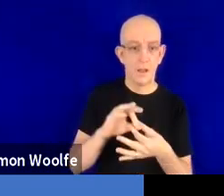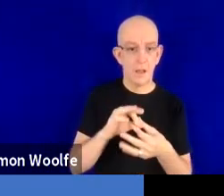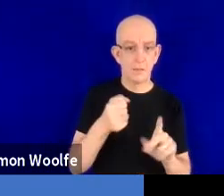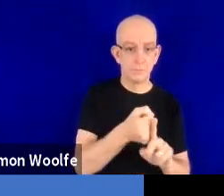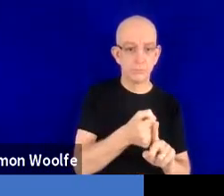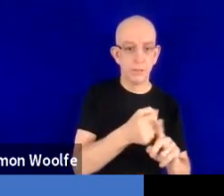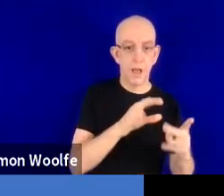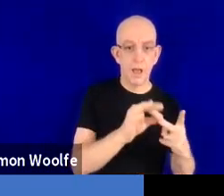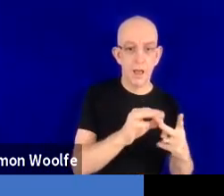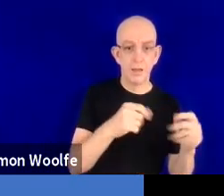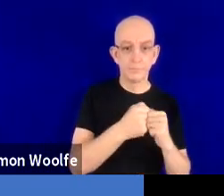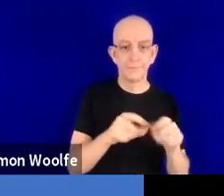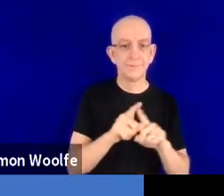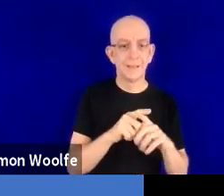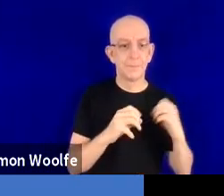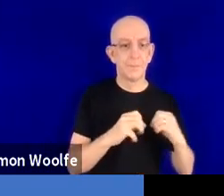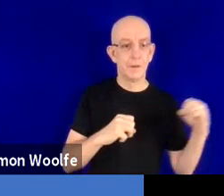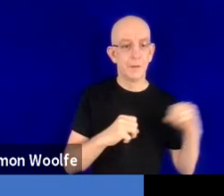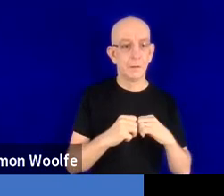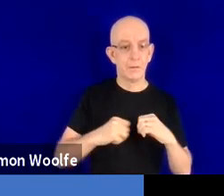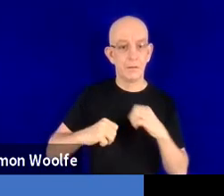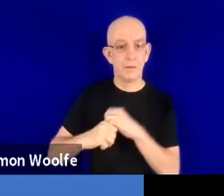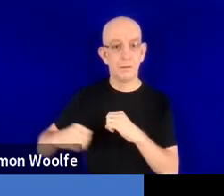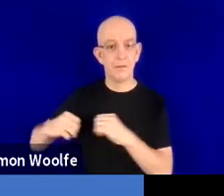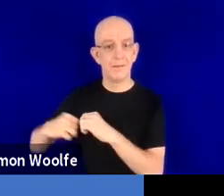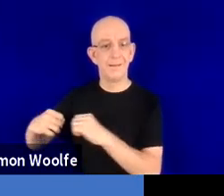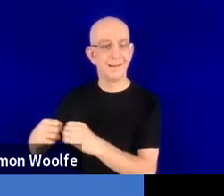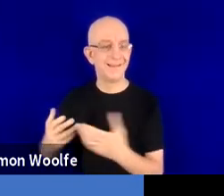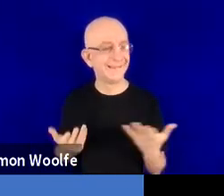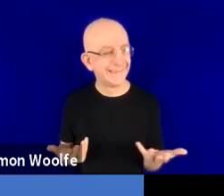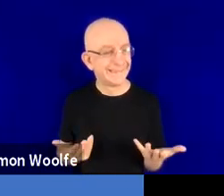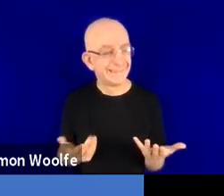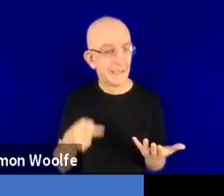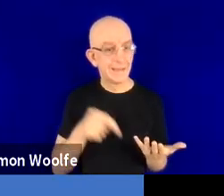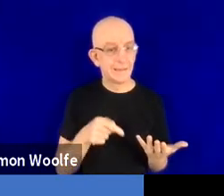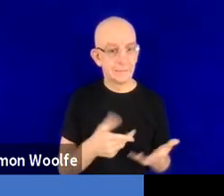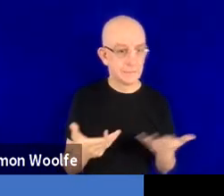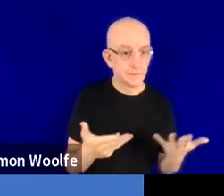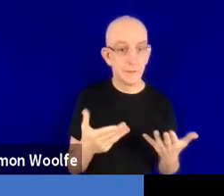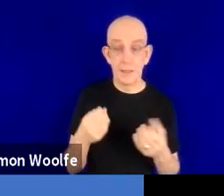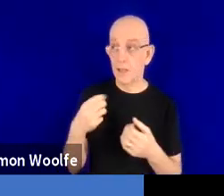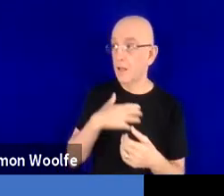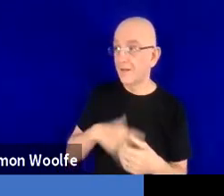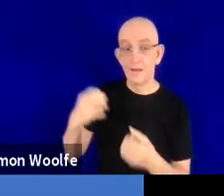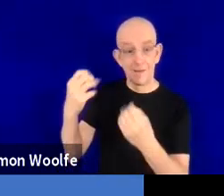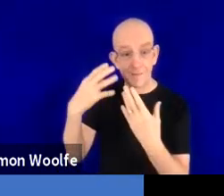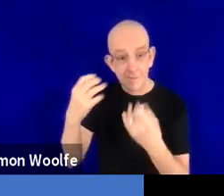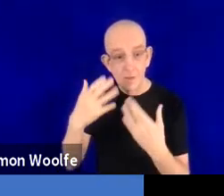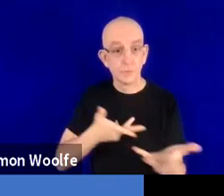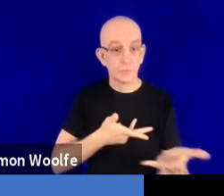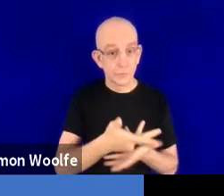And finally, today I'm more leaning towards a focus on kind of cash benefits. A bit on the in kind side